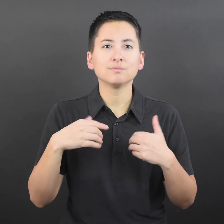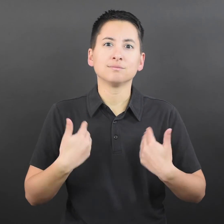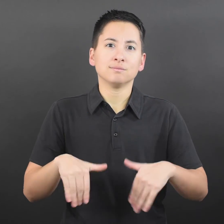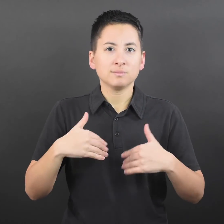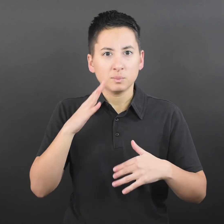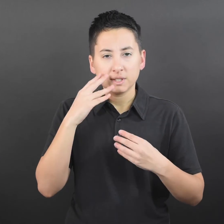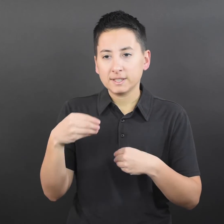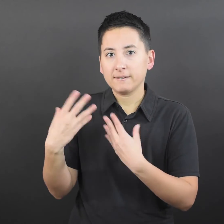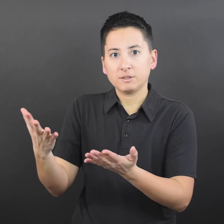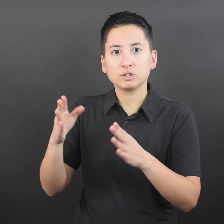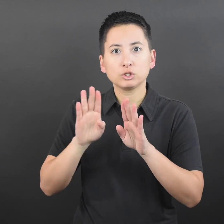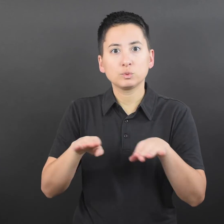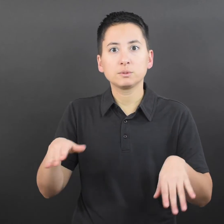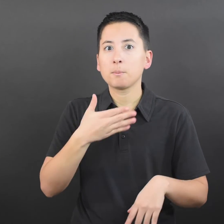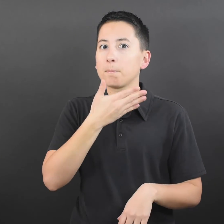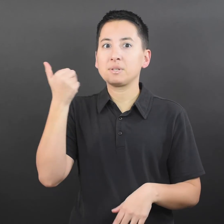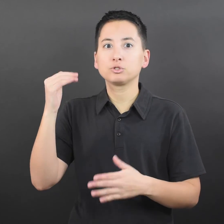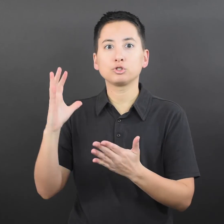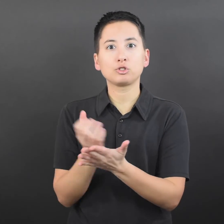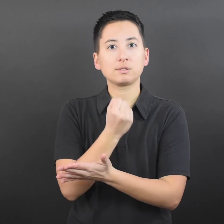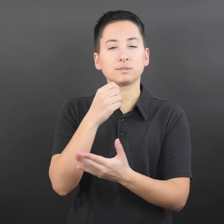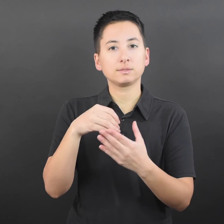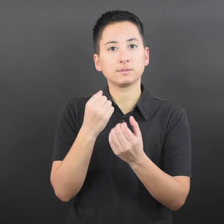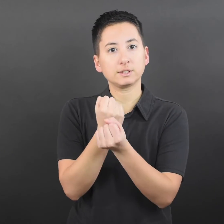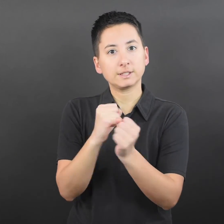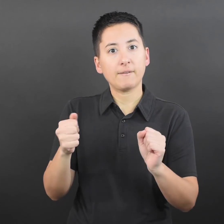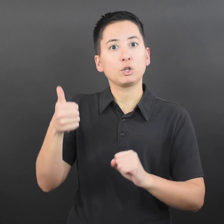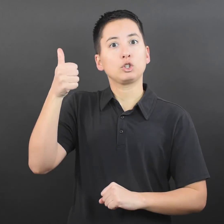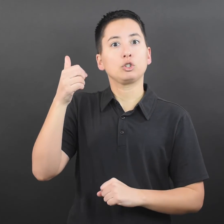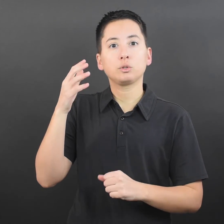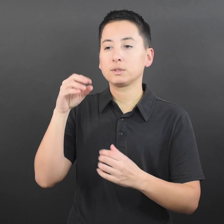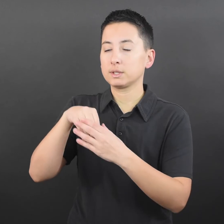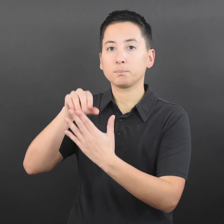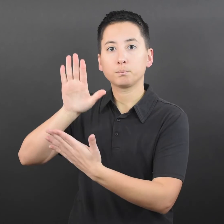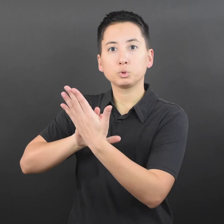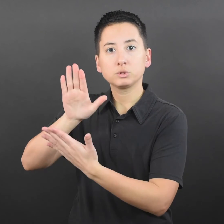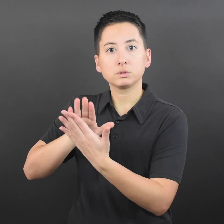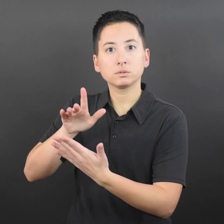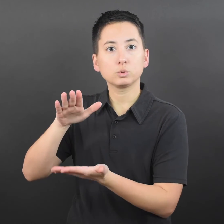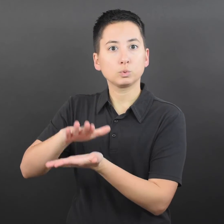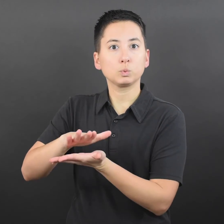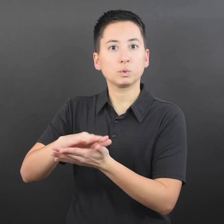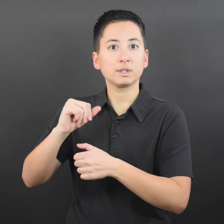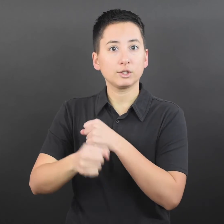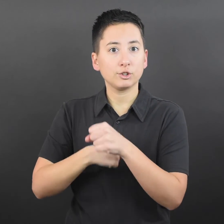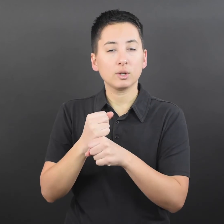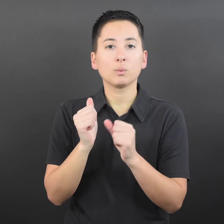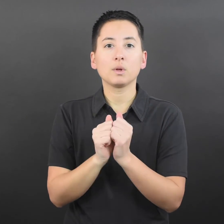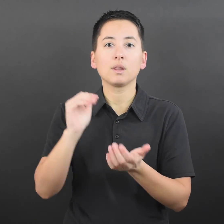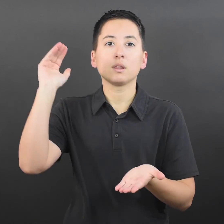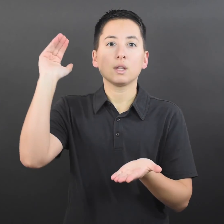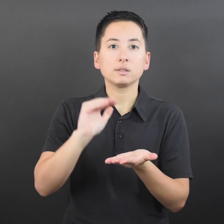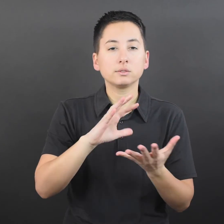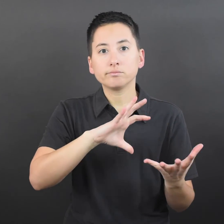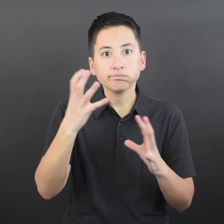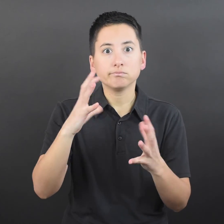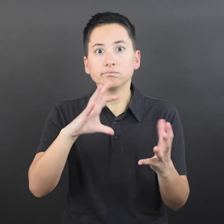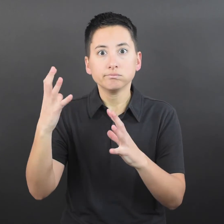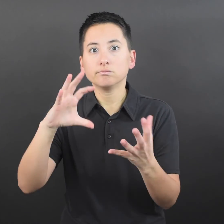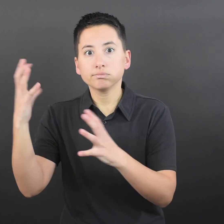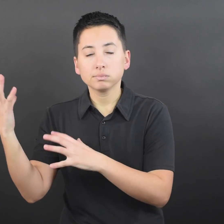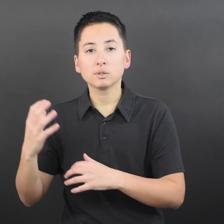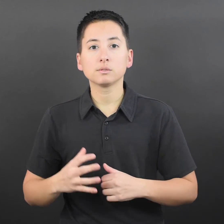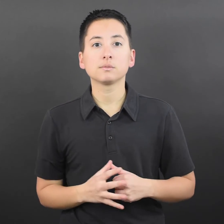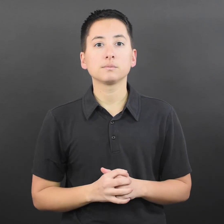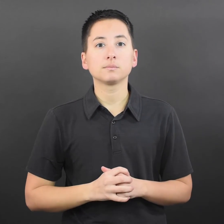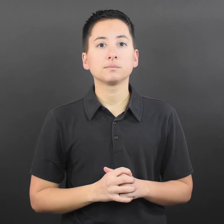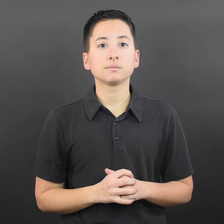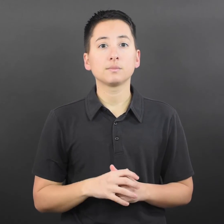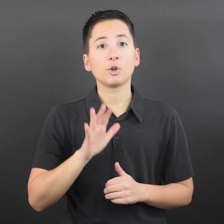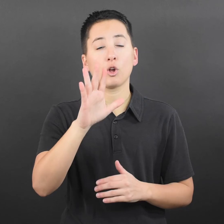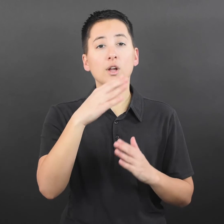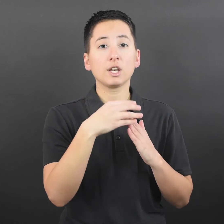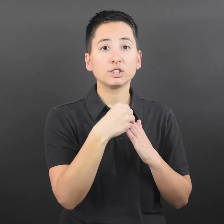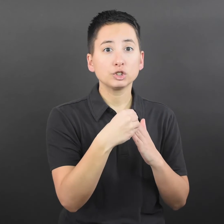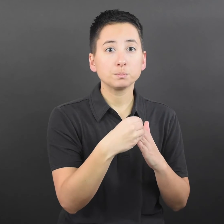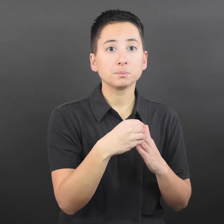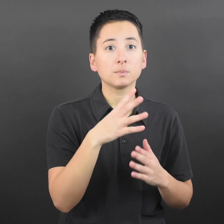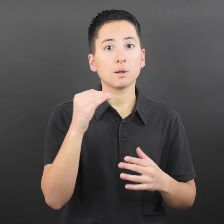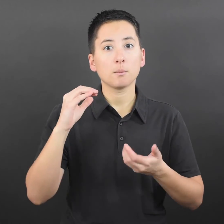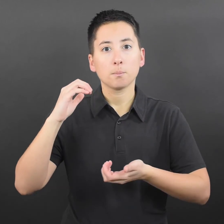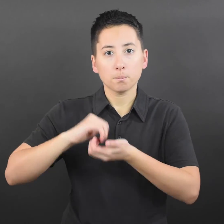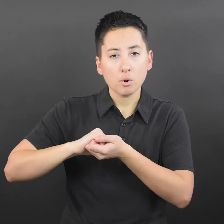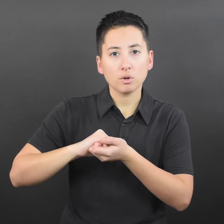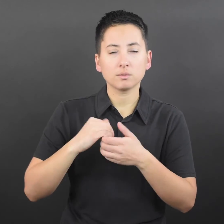and partnership are vital and we thank you for all that you are doing to help protect Minnesotans.